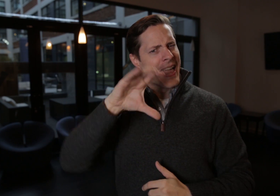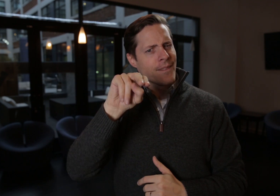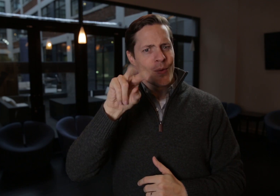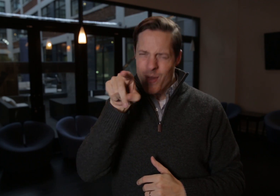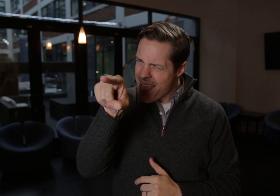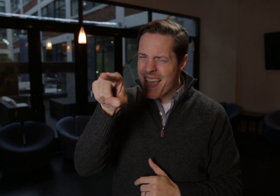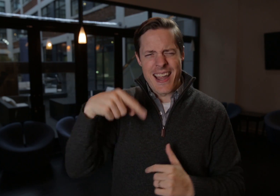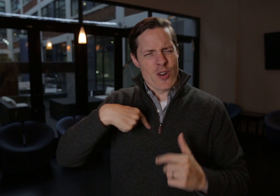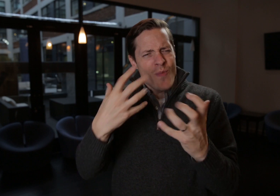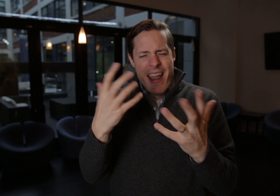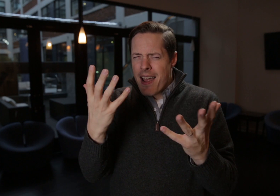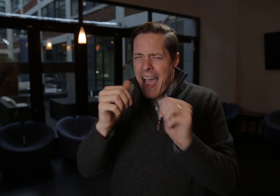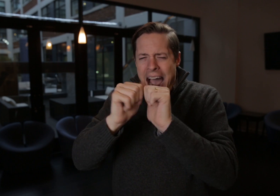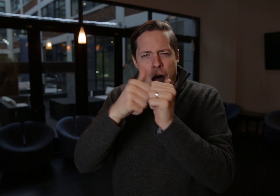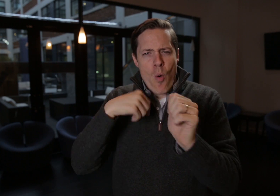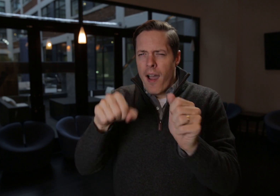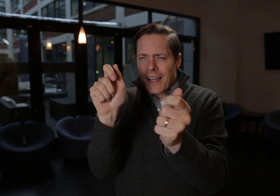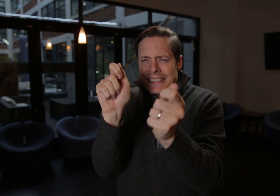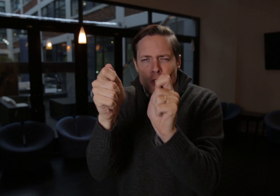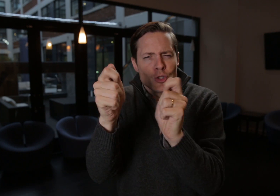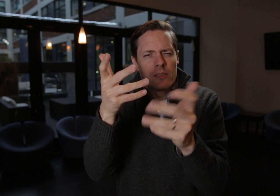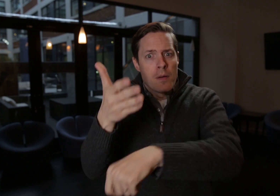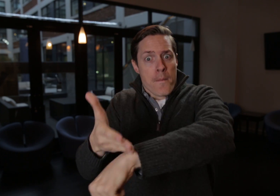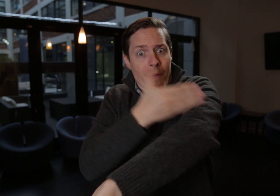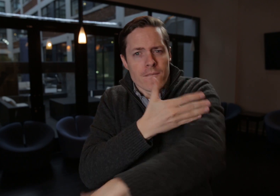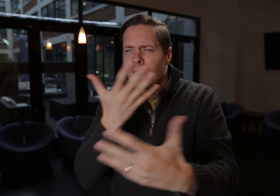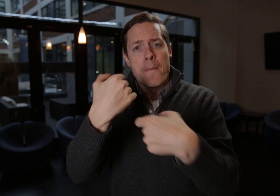Convo took a look at this design and wondered how we could change it and improve it